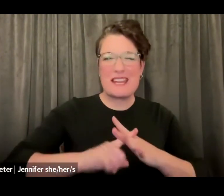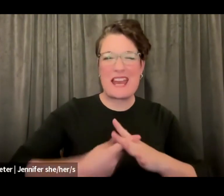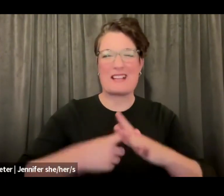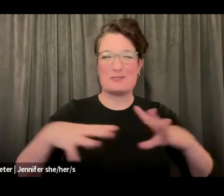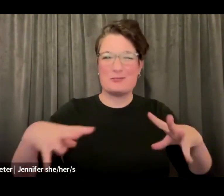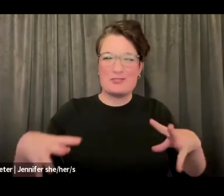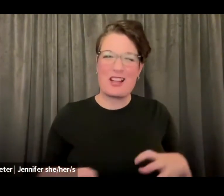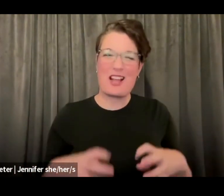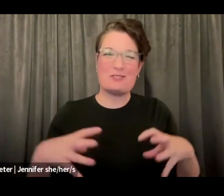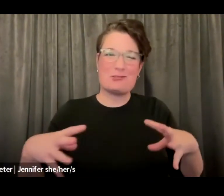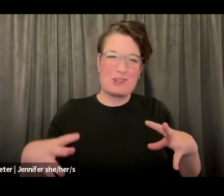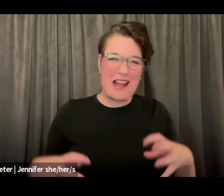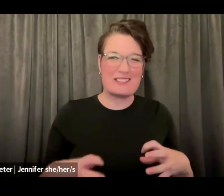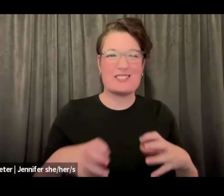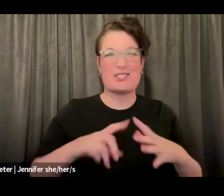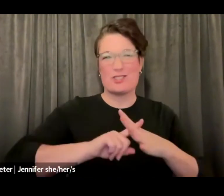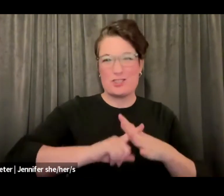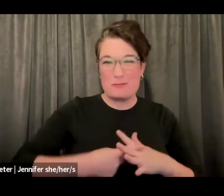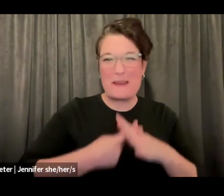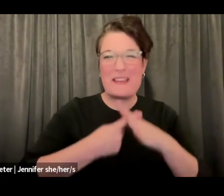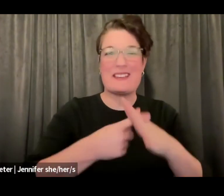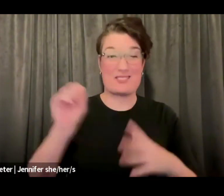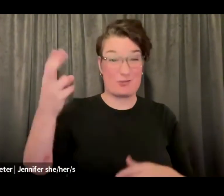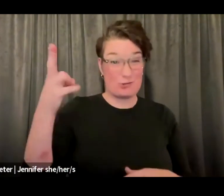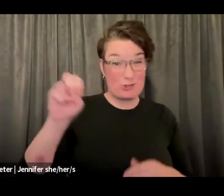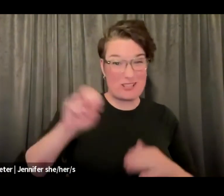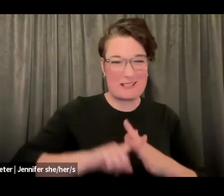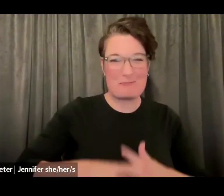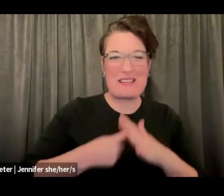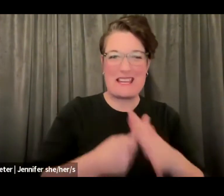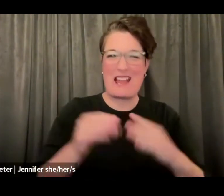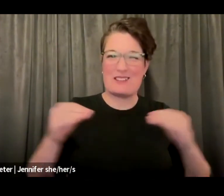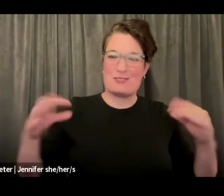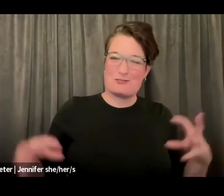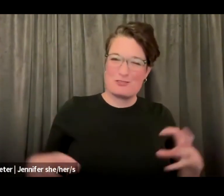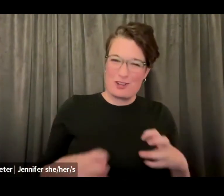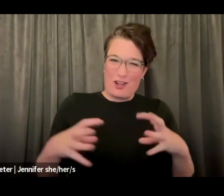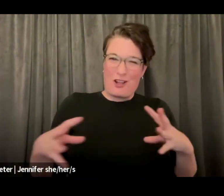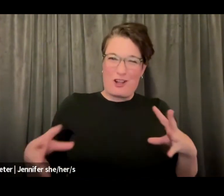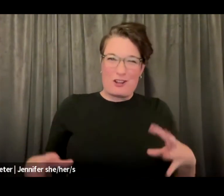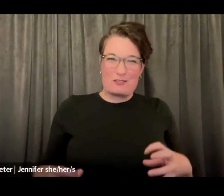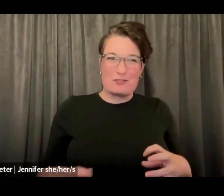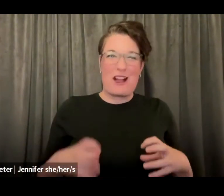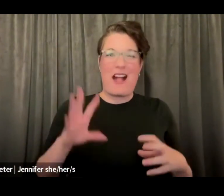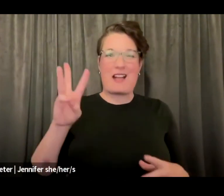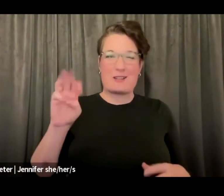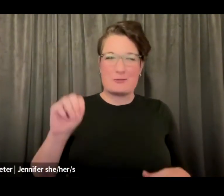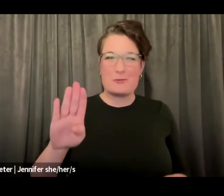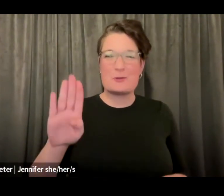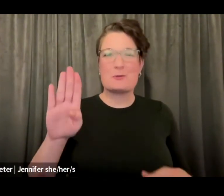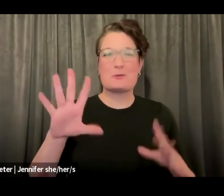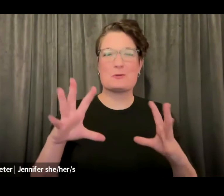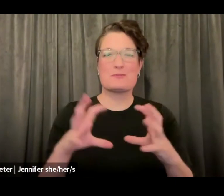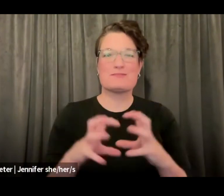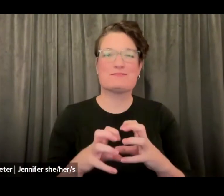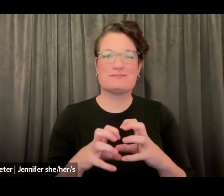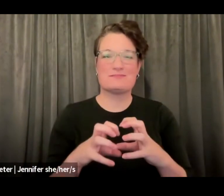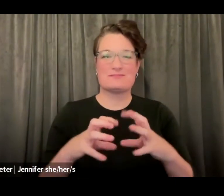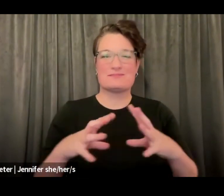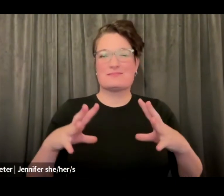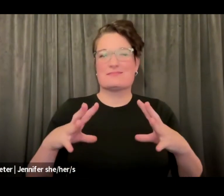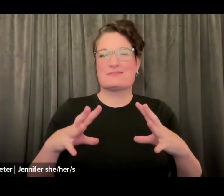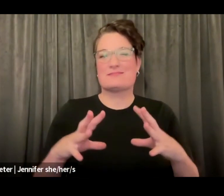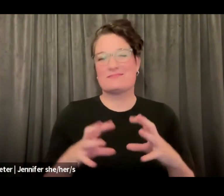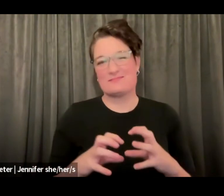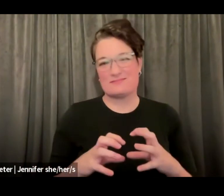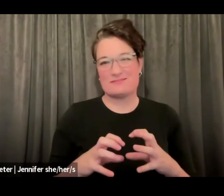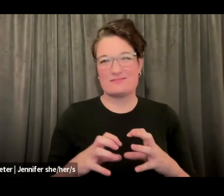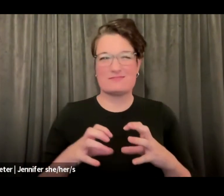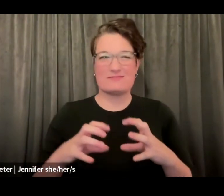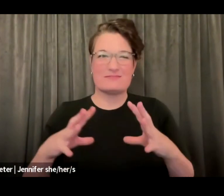She began to contract, she began to contract her womb and the whole